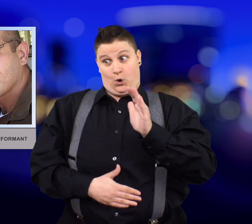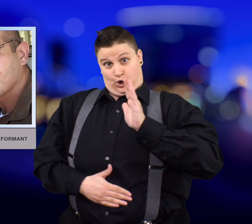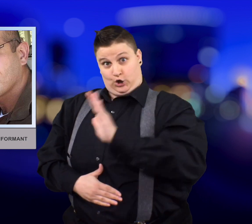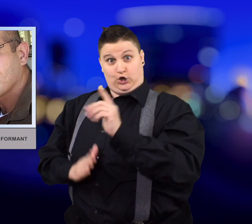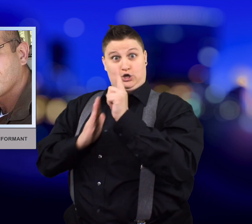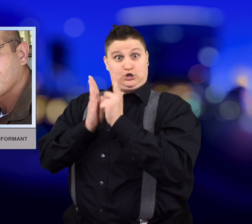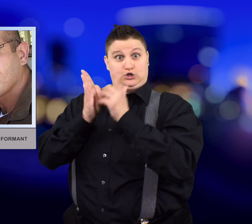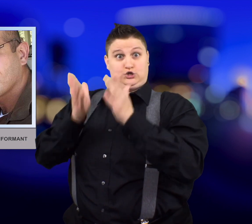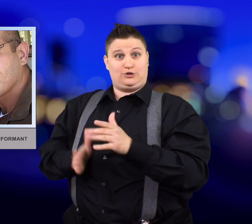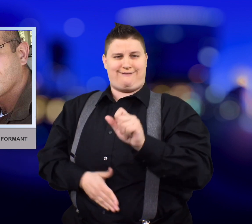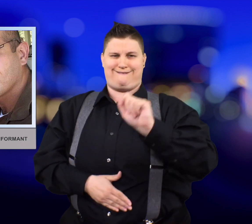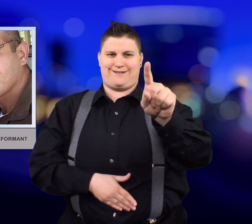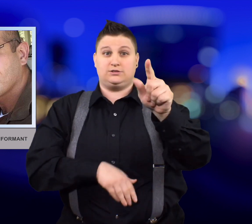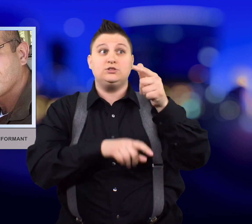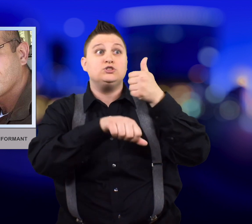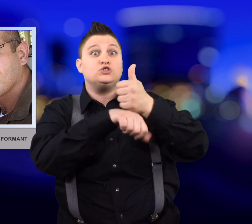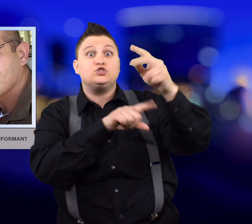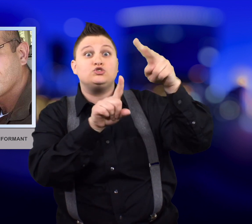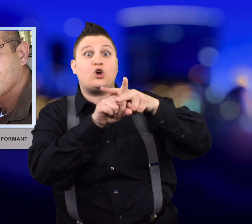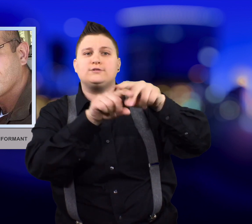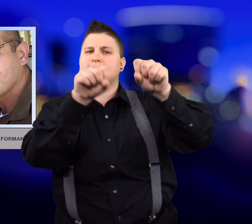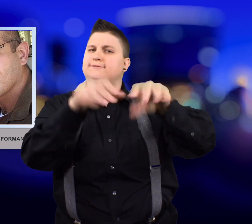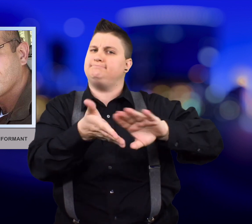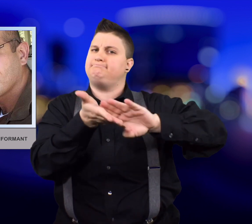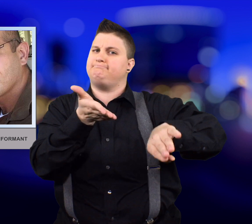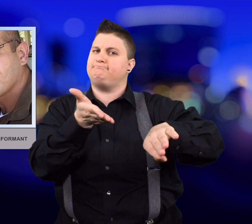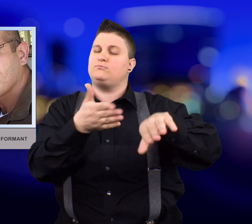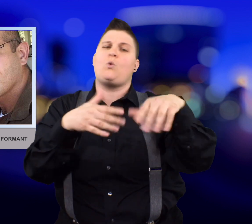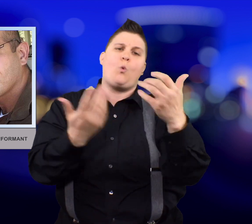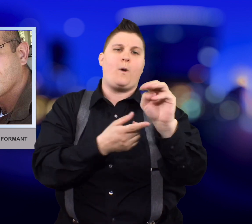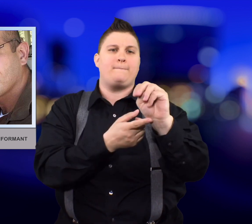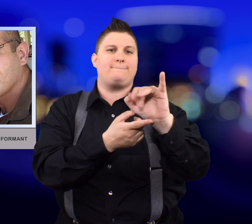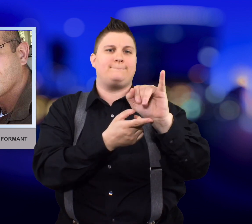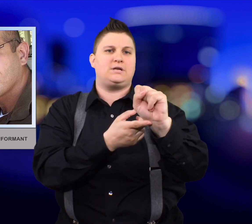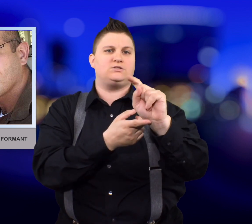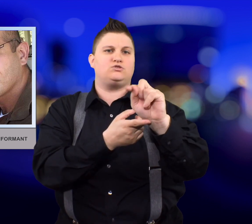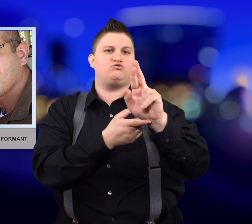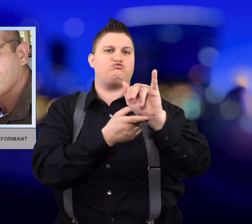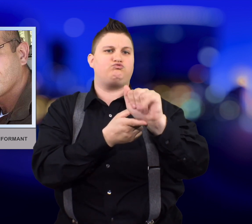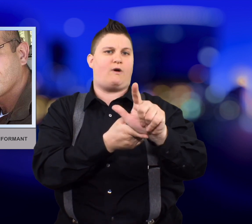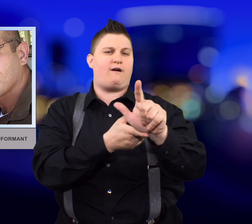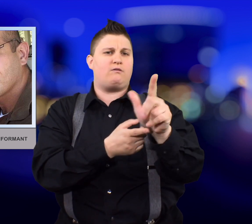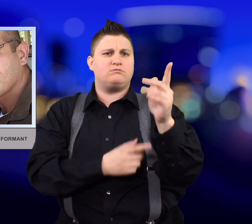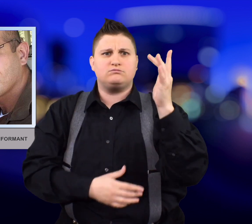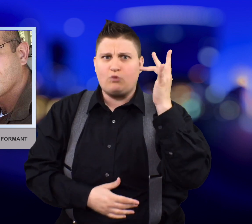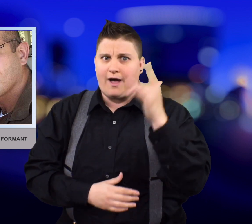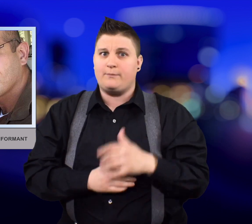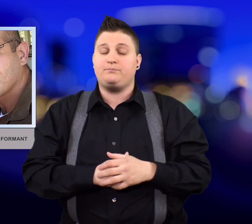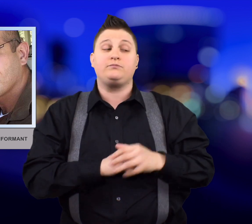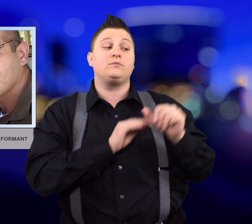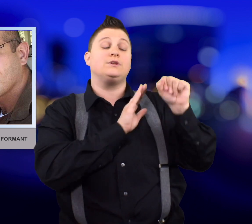Now attorneys for Salman are calling for a dismissal of charges or a mistrial.